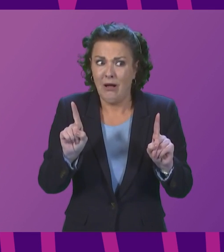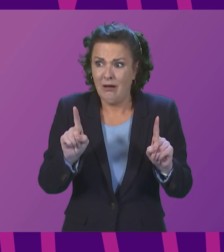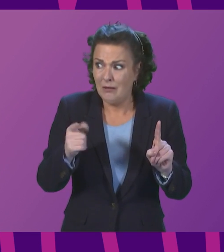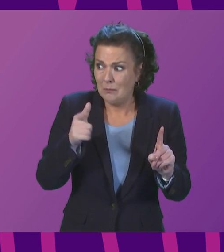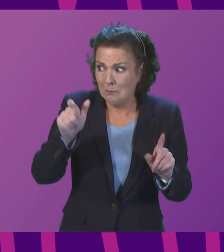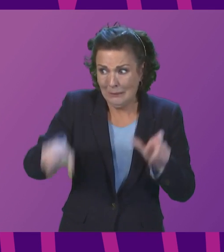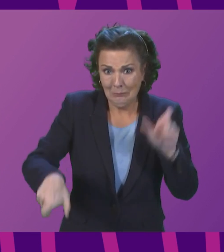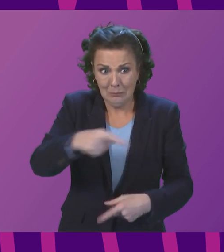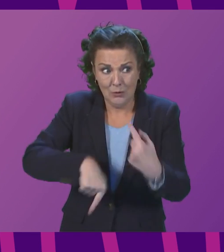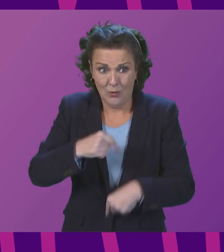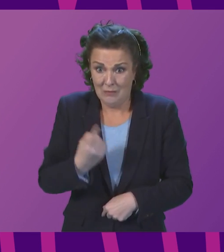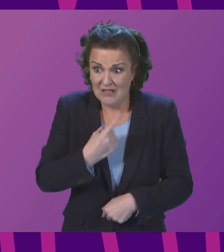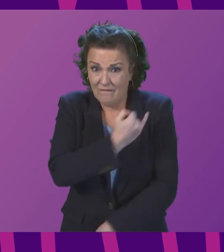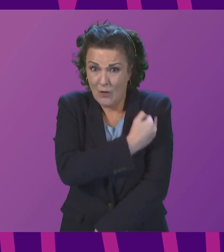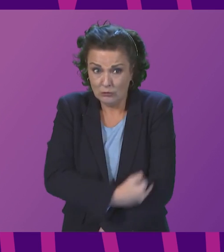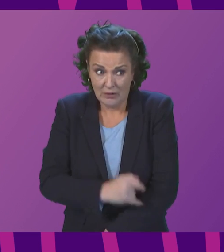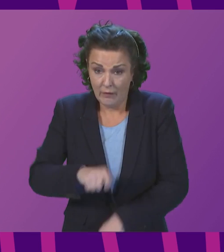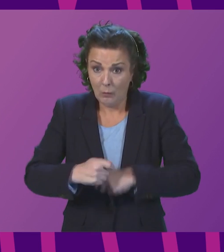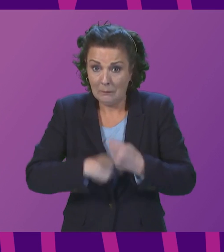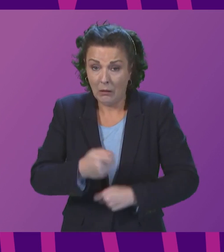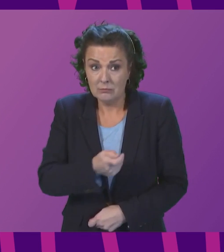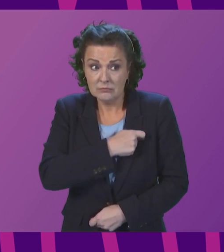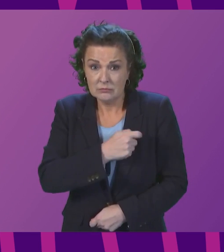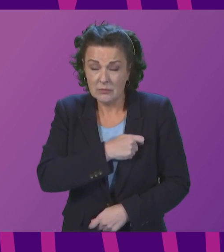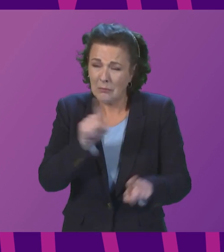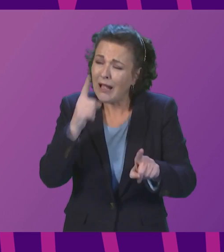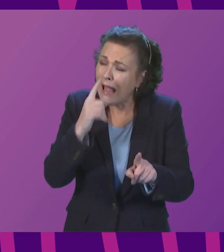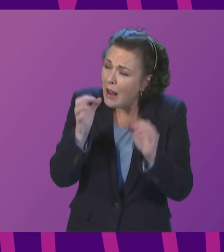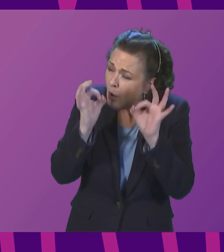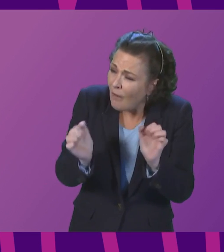I ask the First Minister to confirm that no school or council should seek to prevent any